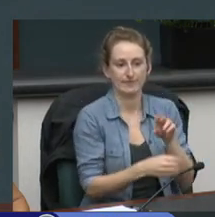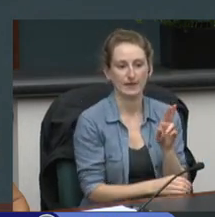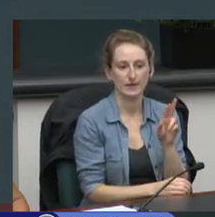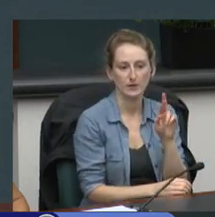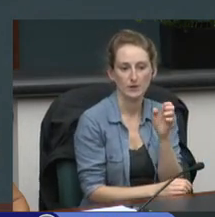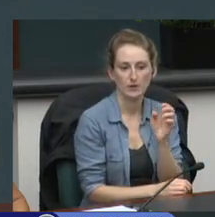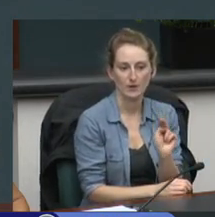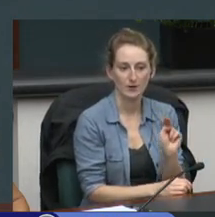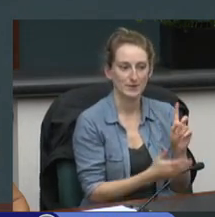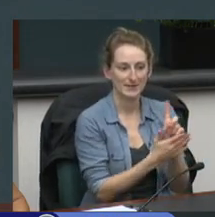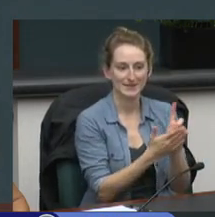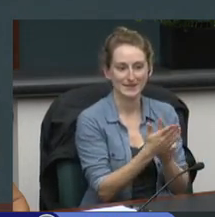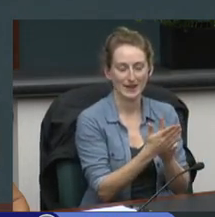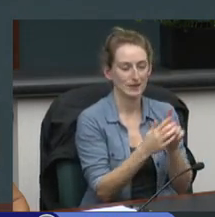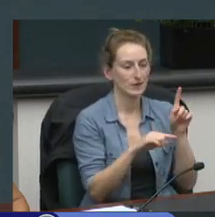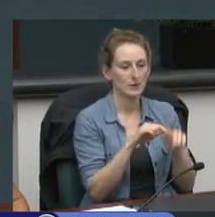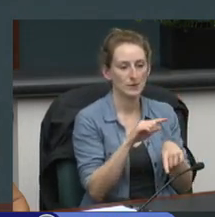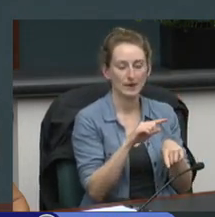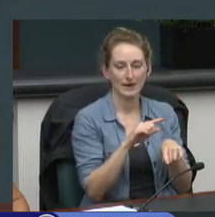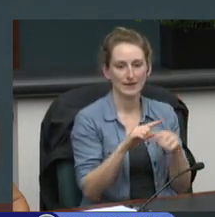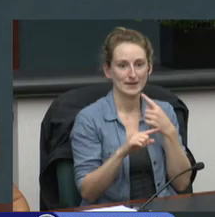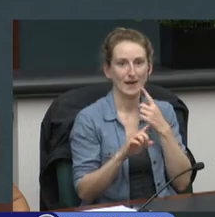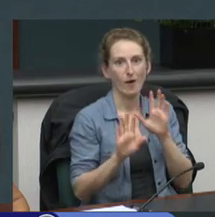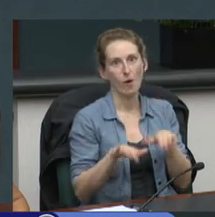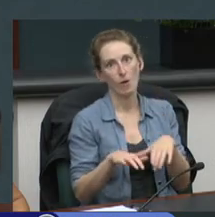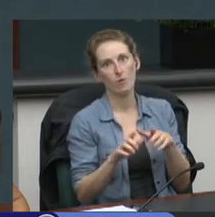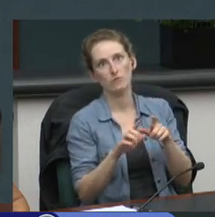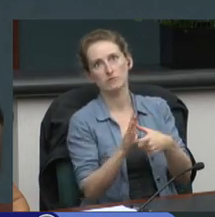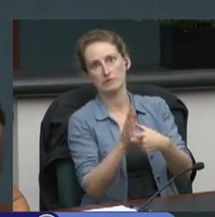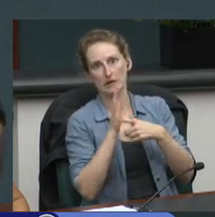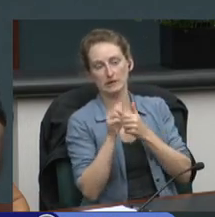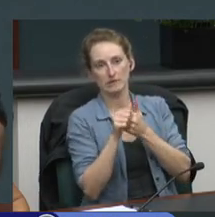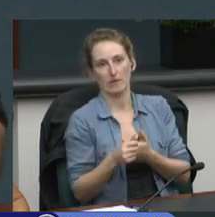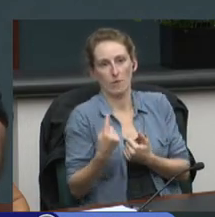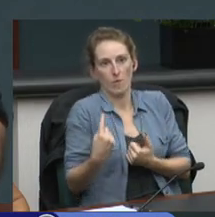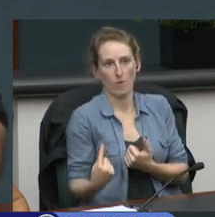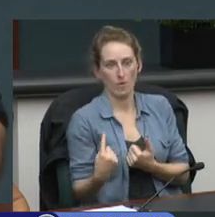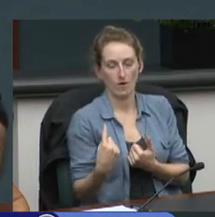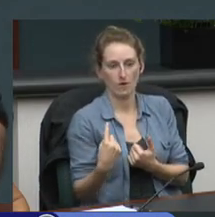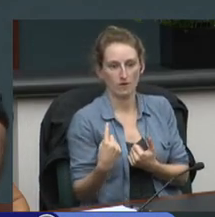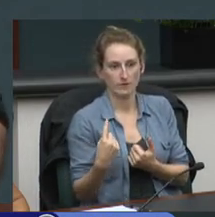be reduced to any single metric in the end great urban places are qualitative